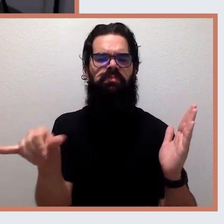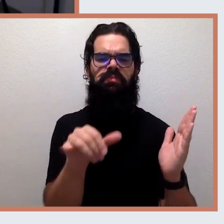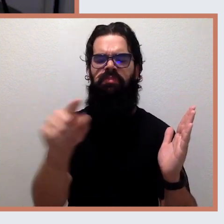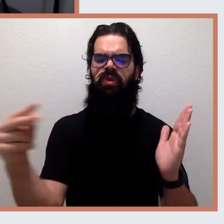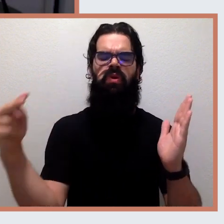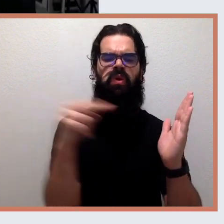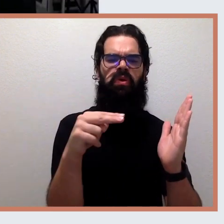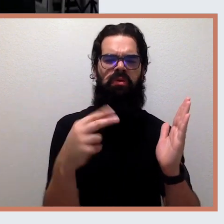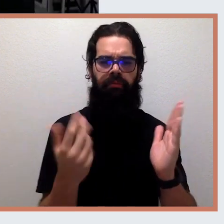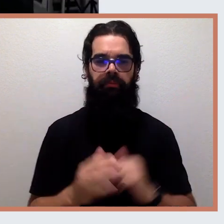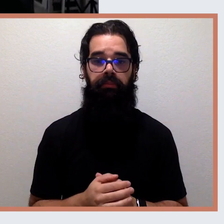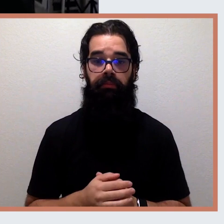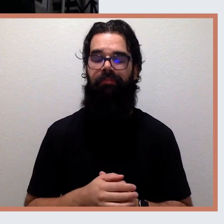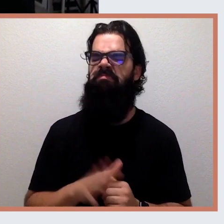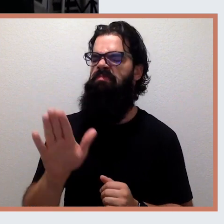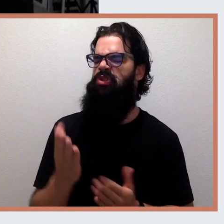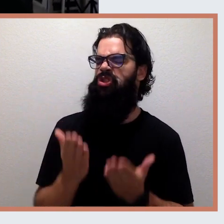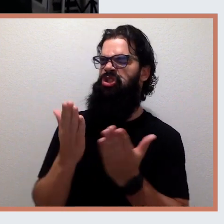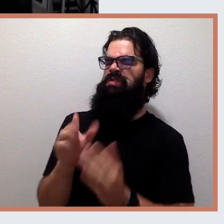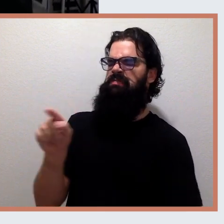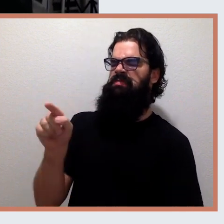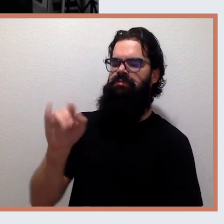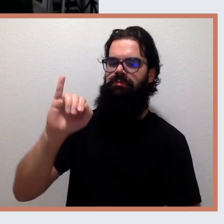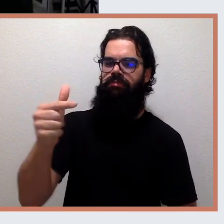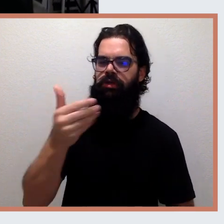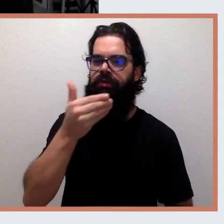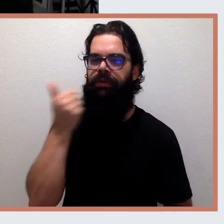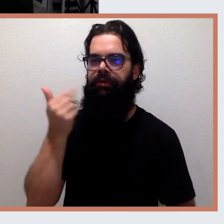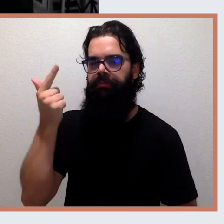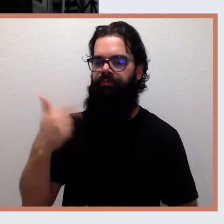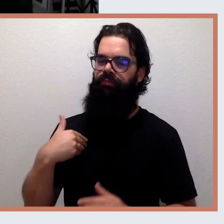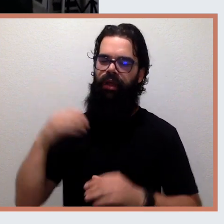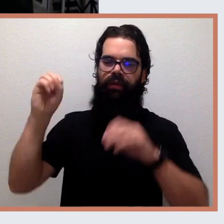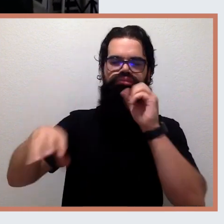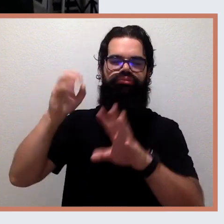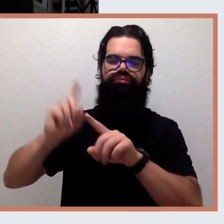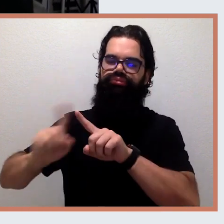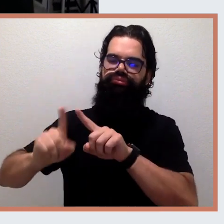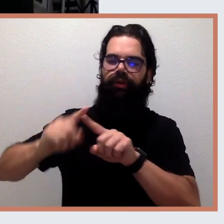You'll find it. And then Twitter, Jaylen Moore, Jaylen_Moore, you'll see me. But Instagram's probably the best place to connect